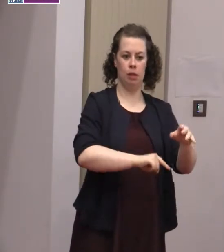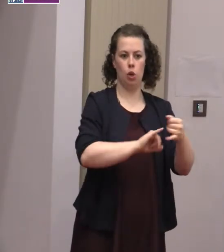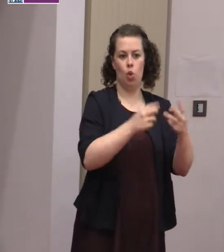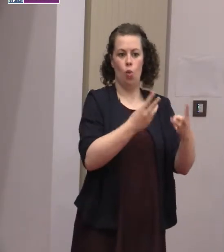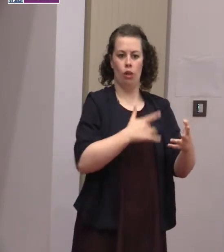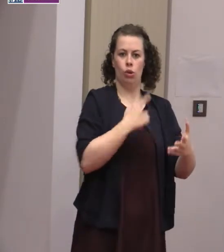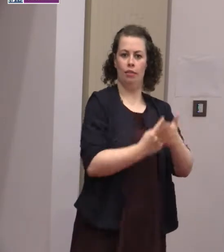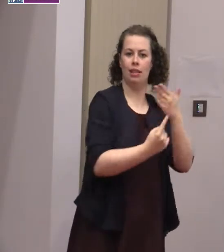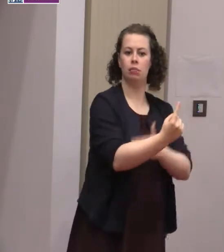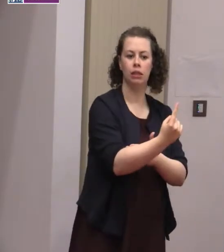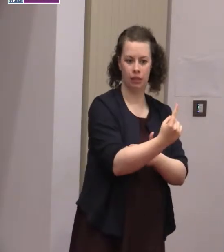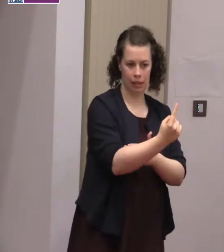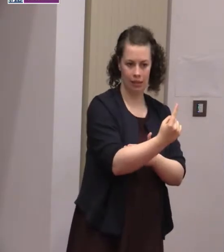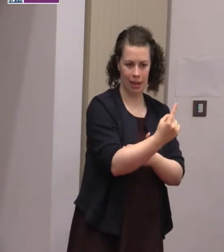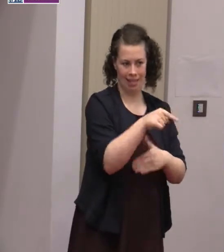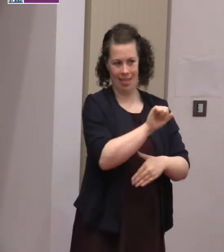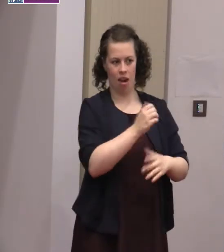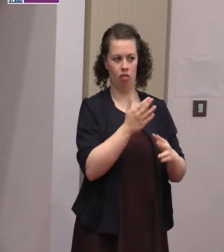and be included in the community.